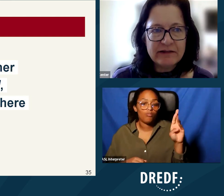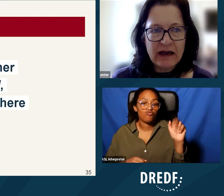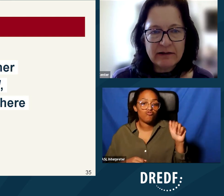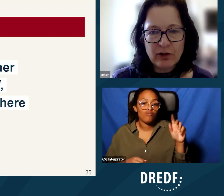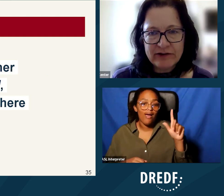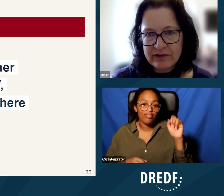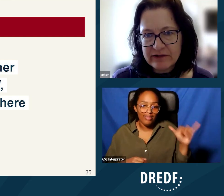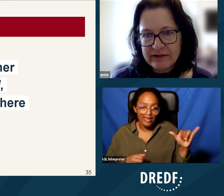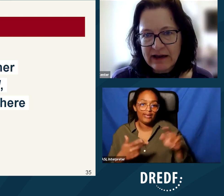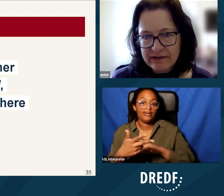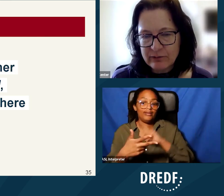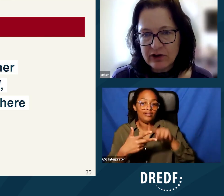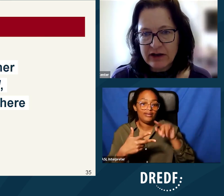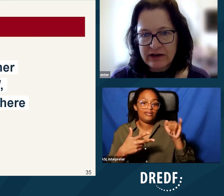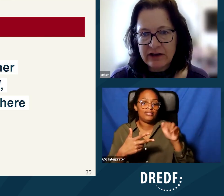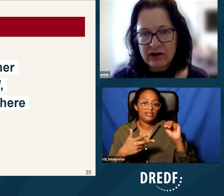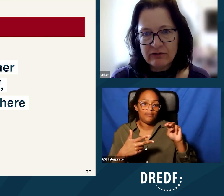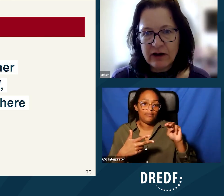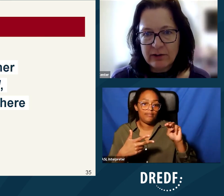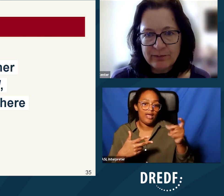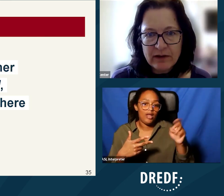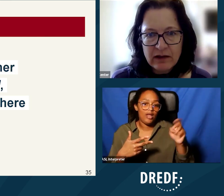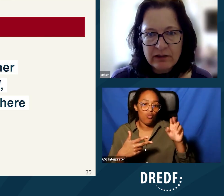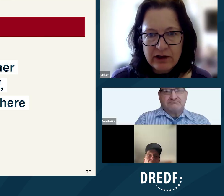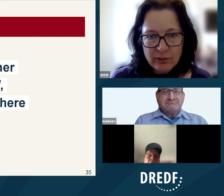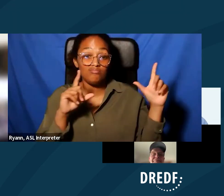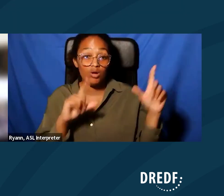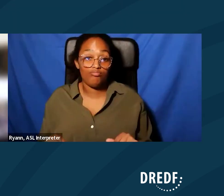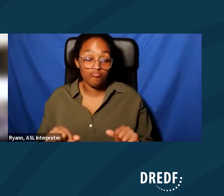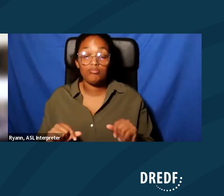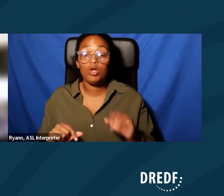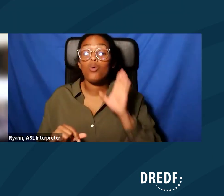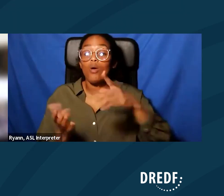Let's pull down the slides and we're going to hear from Theo Braddy,